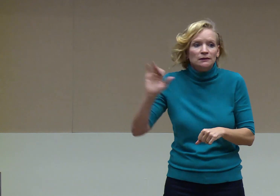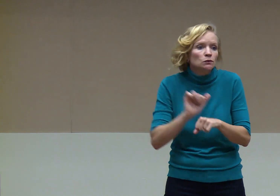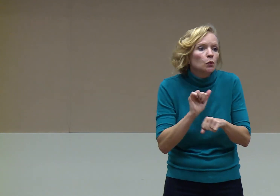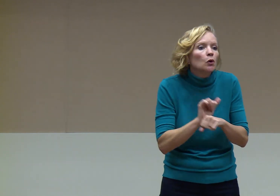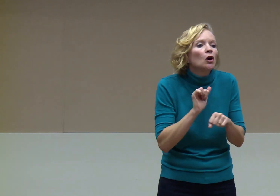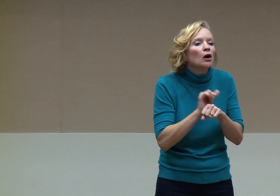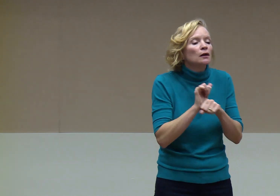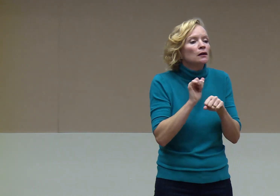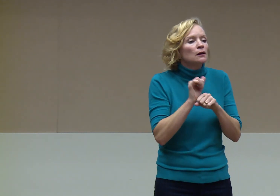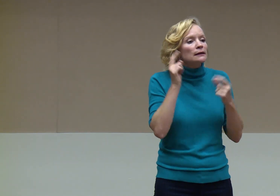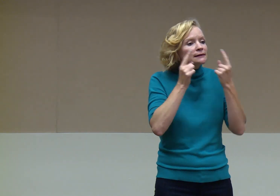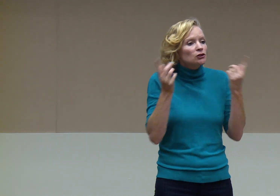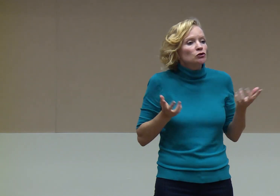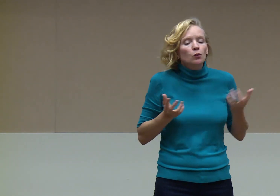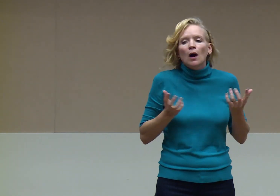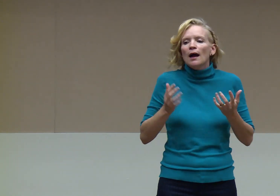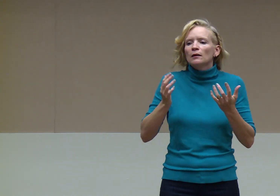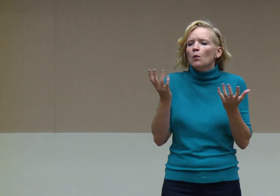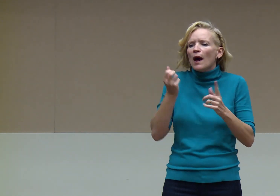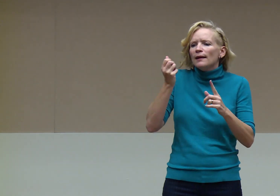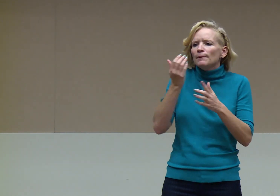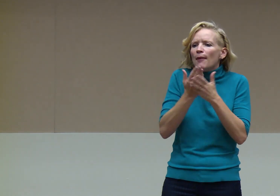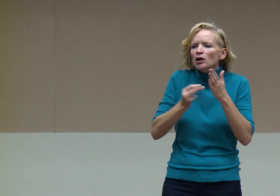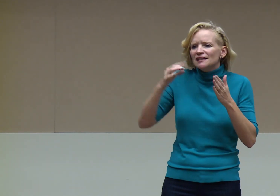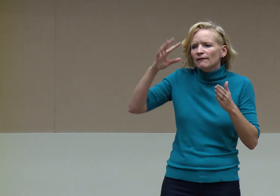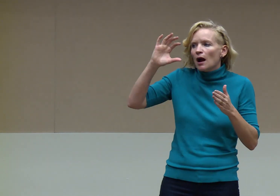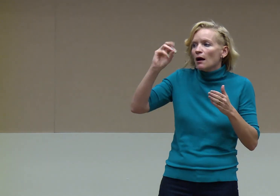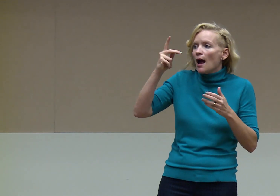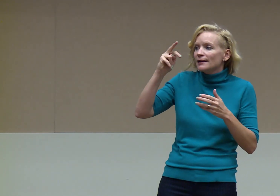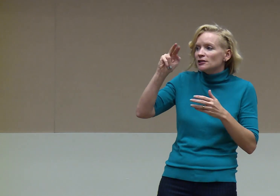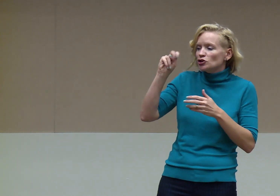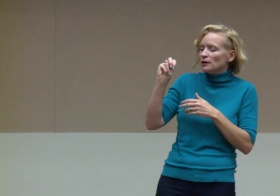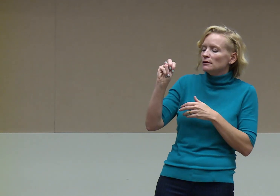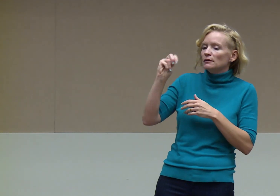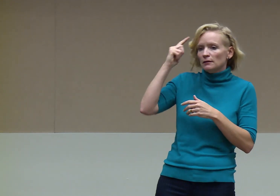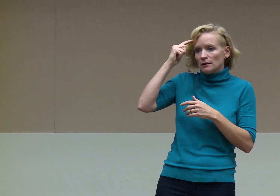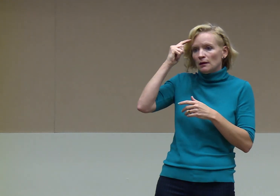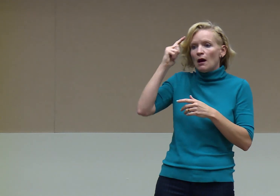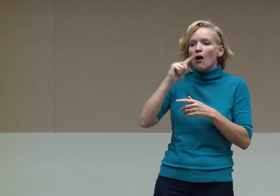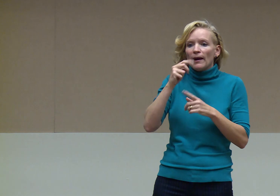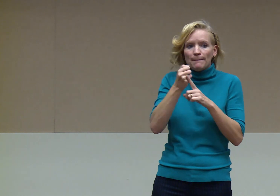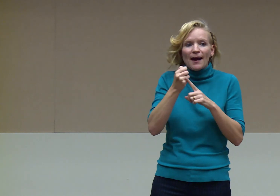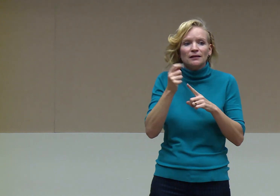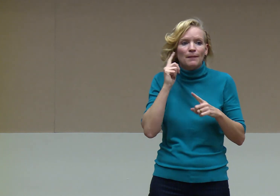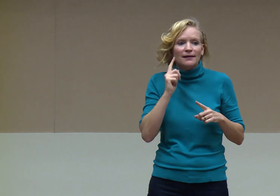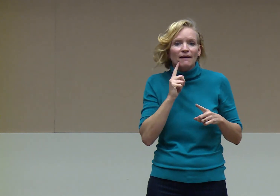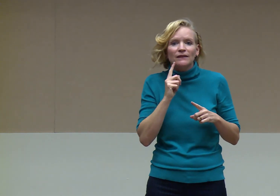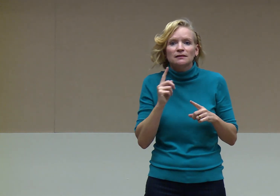In Dr. Hauser's work,